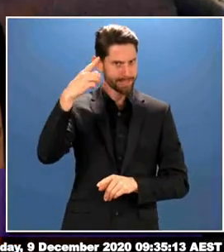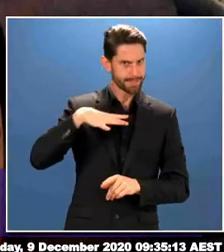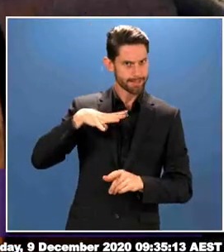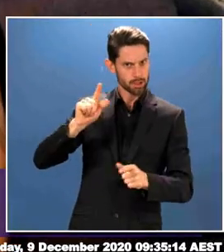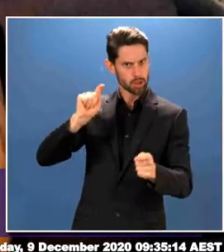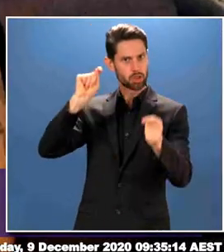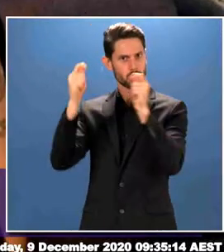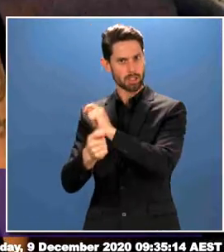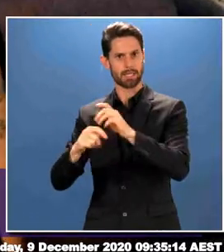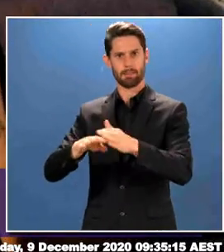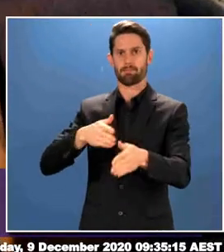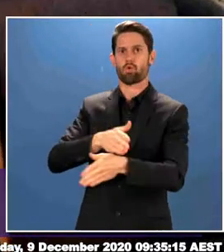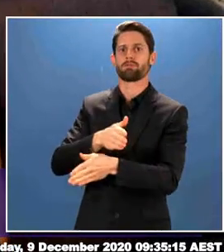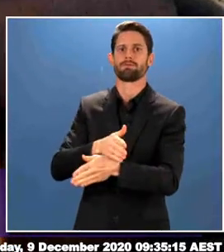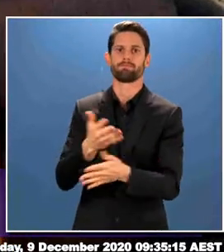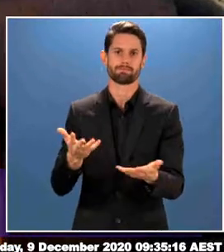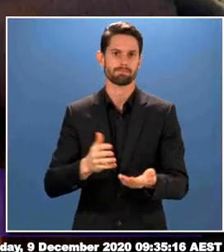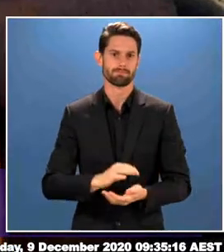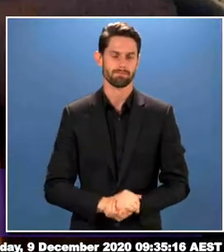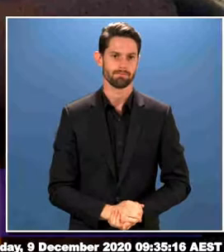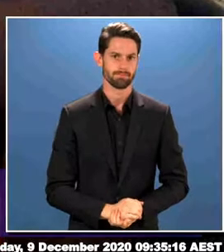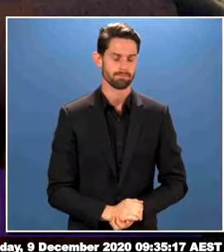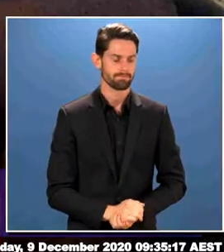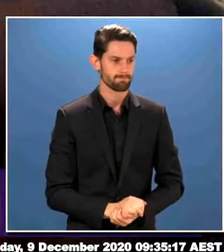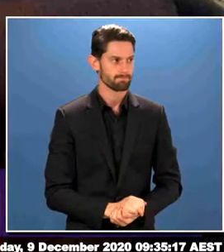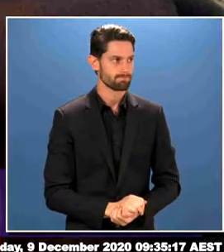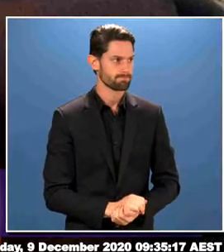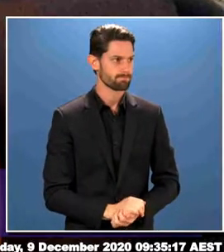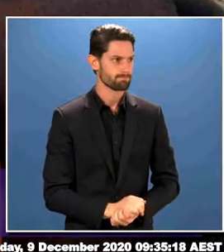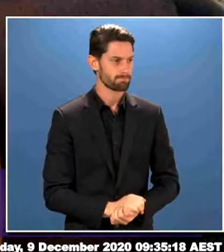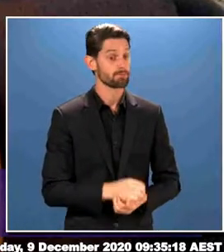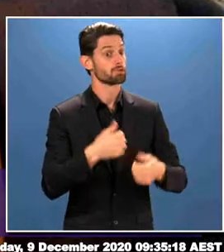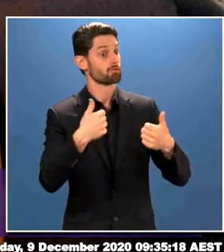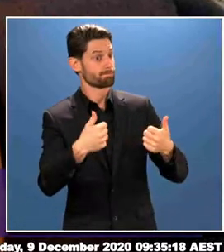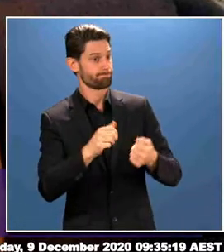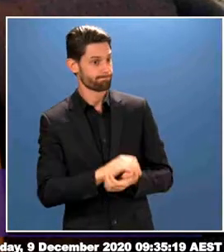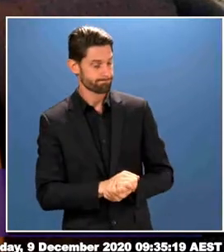Thanks, Jess. The Commission has the benefit of receiving your very detailed